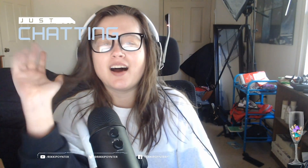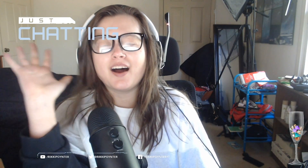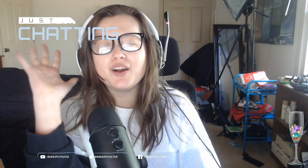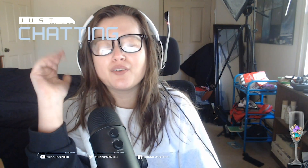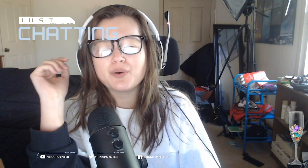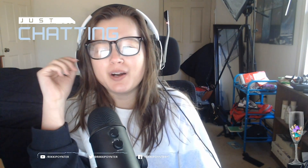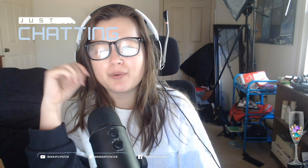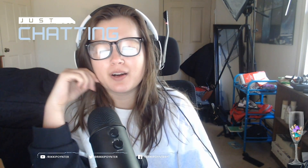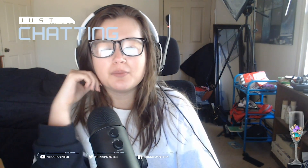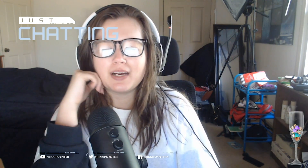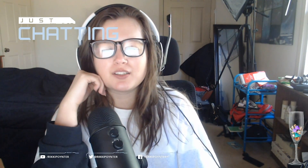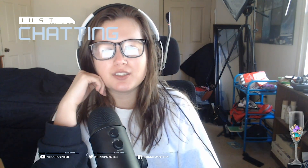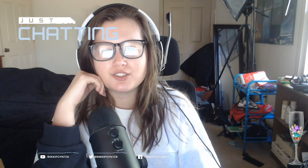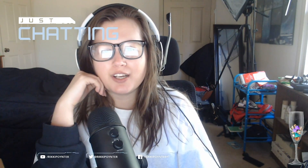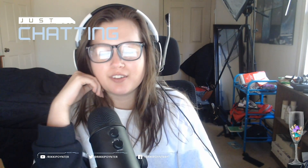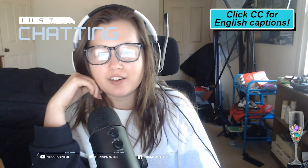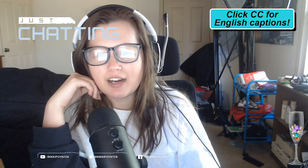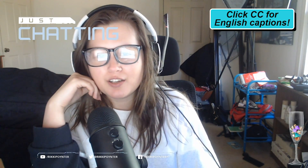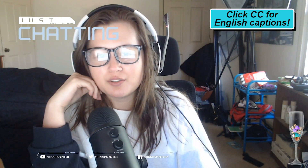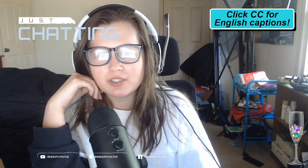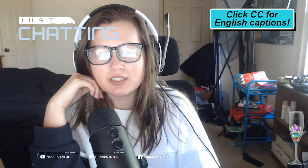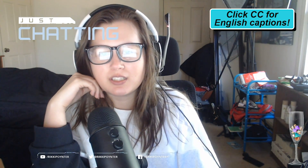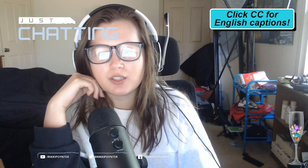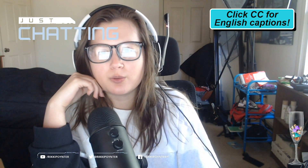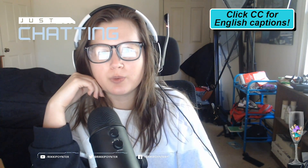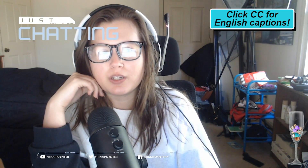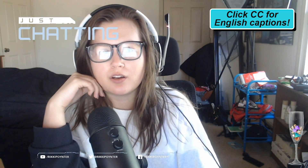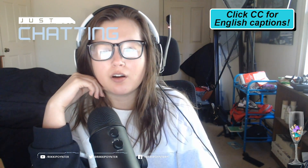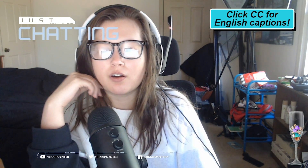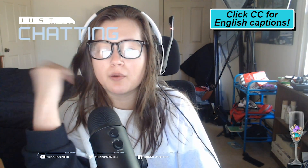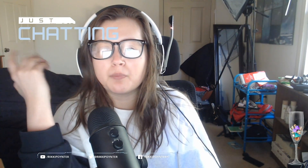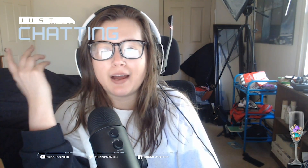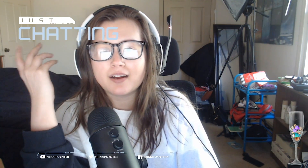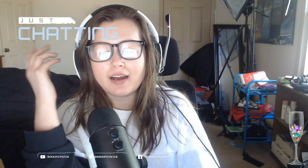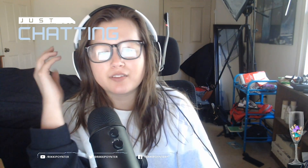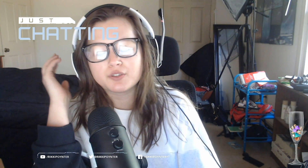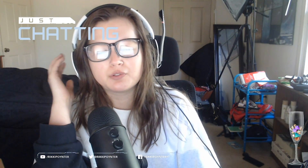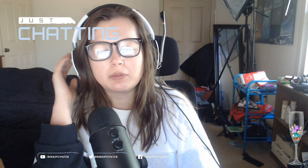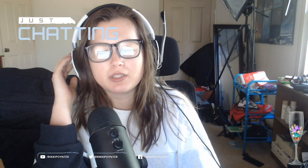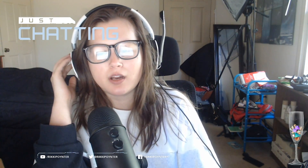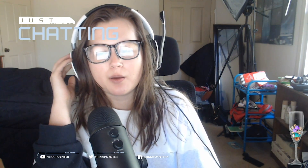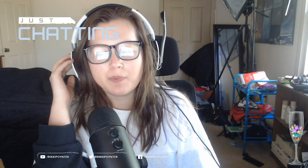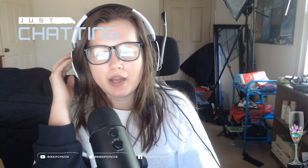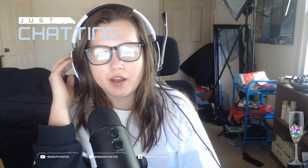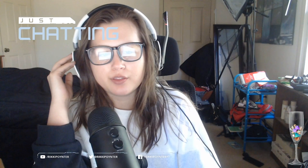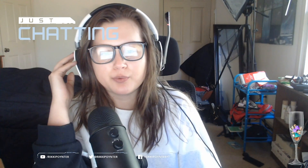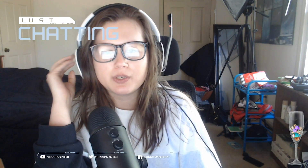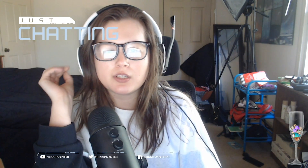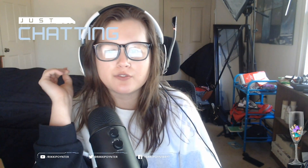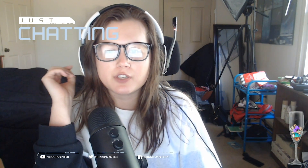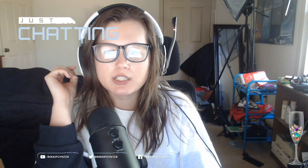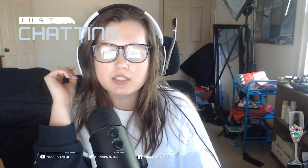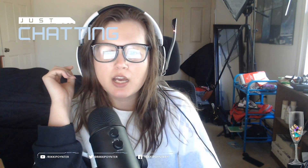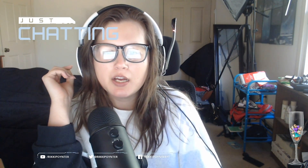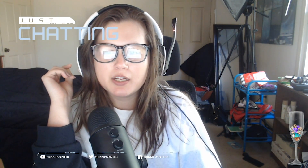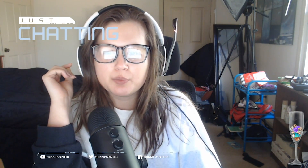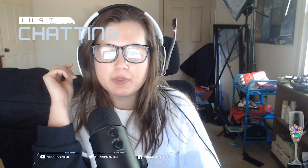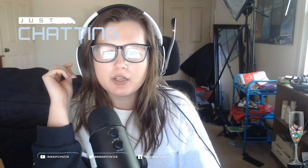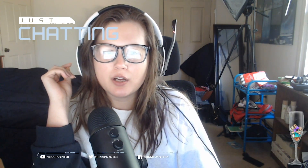Hi everyone! Welcome back to the channel. As you can see, we are back at the stream setup and the reason for this is because